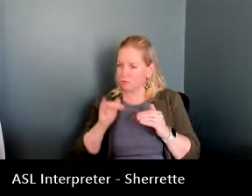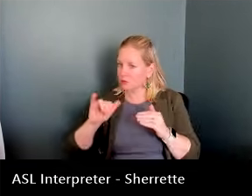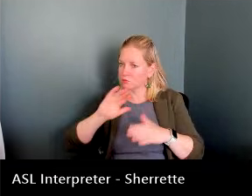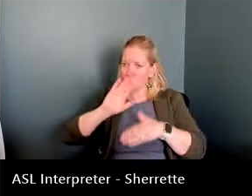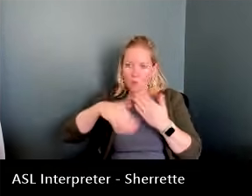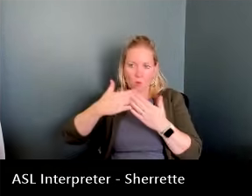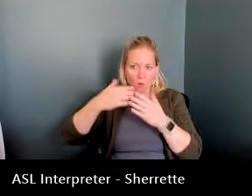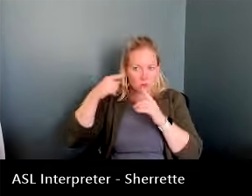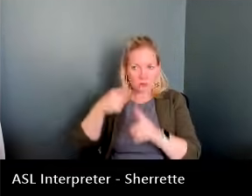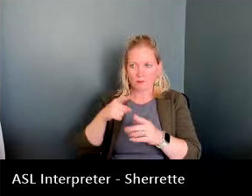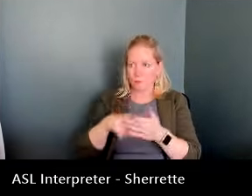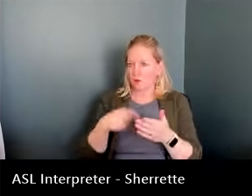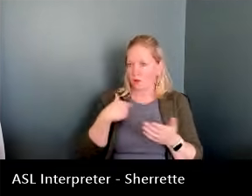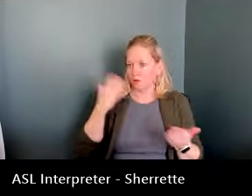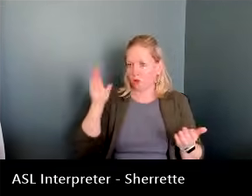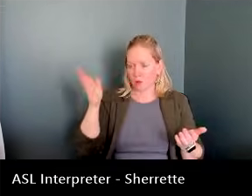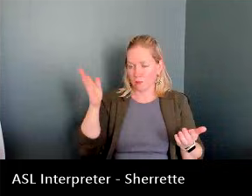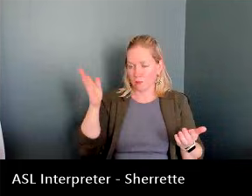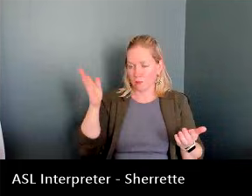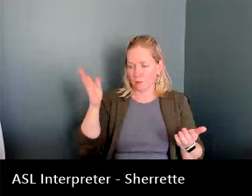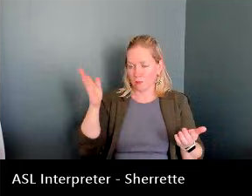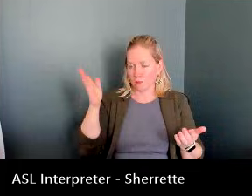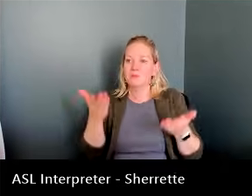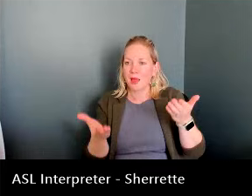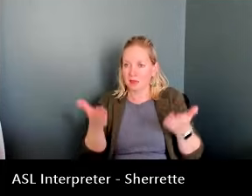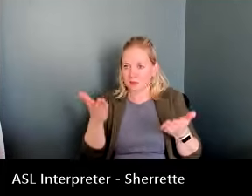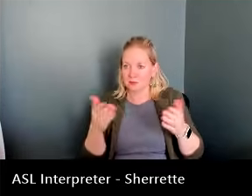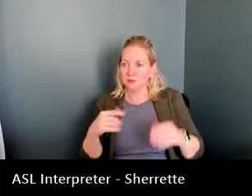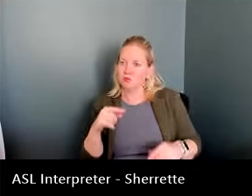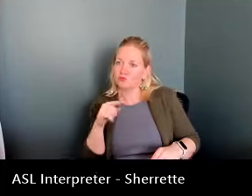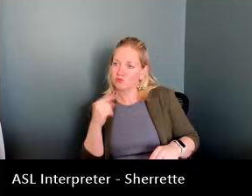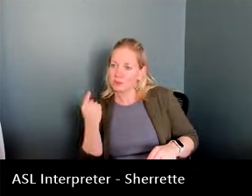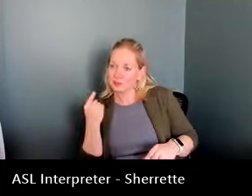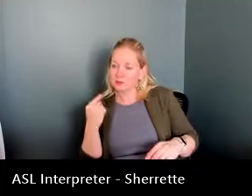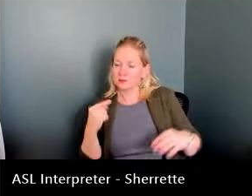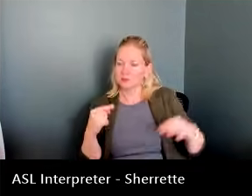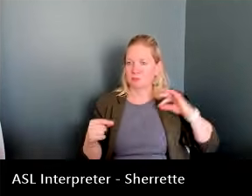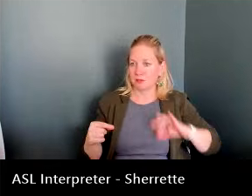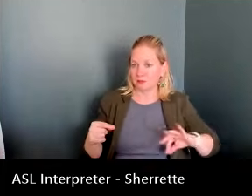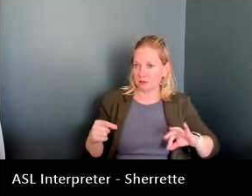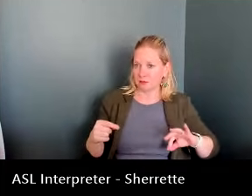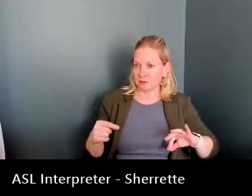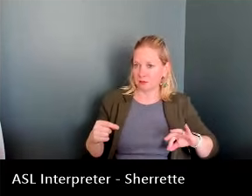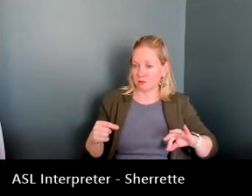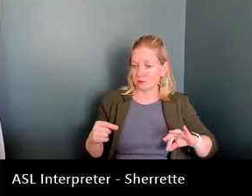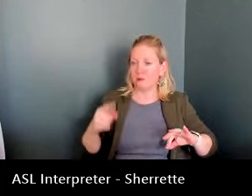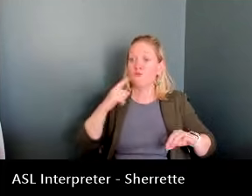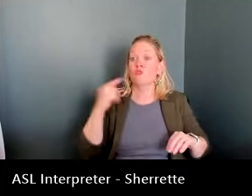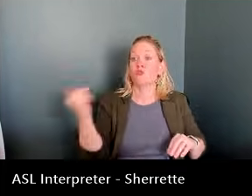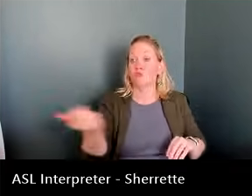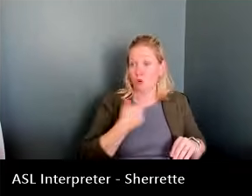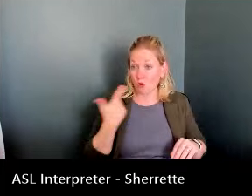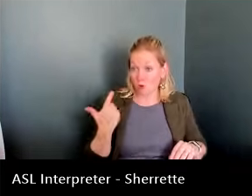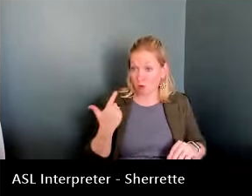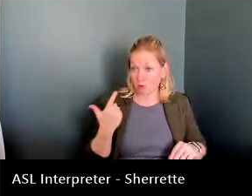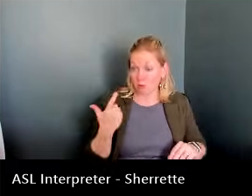is balancing risks and benefits, all involved, including the patients and their families. Antuan,